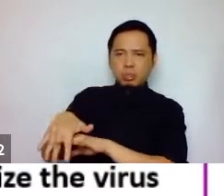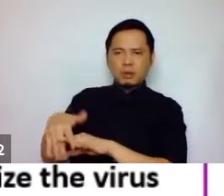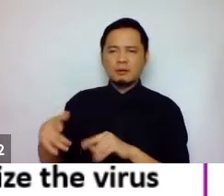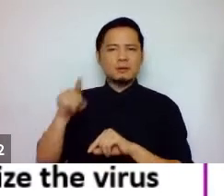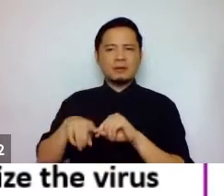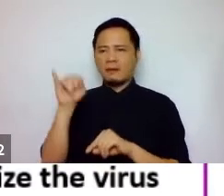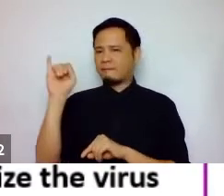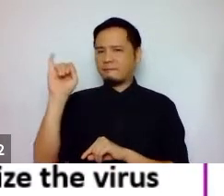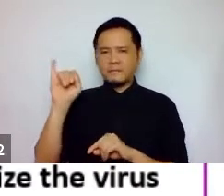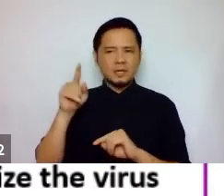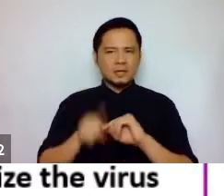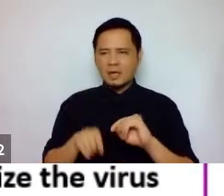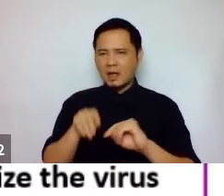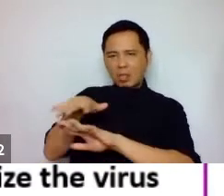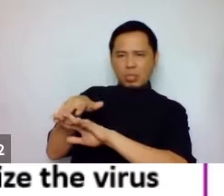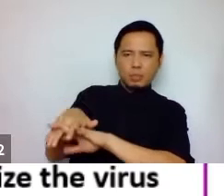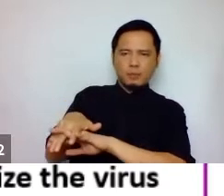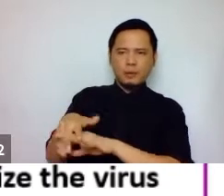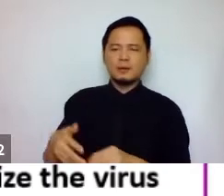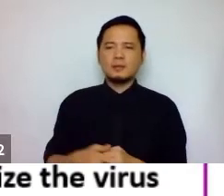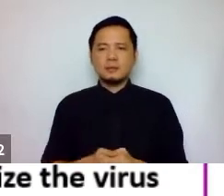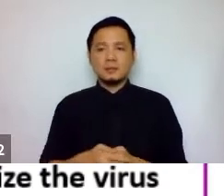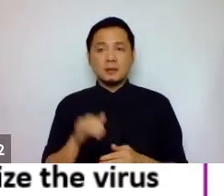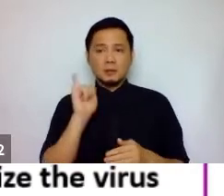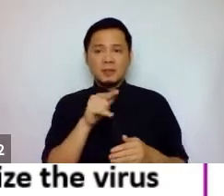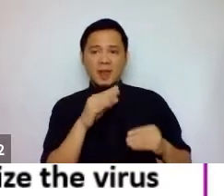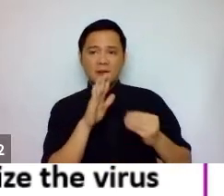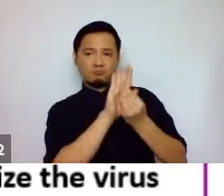So we would like to look at neutralizing antibodies.